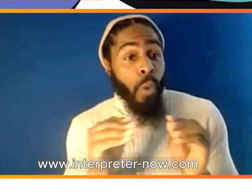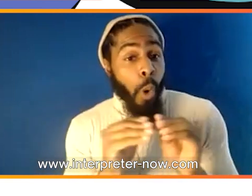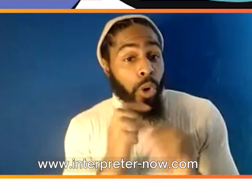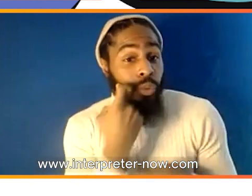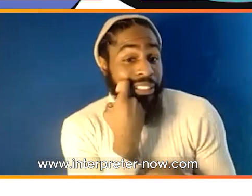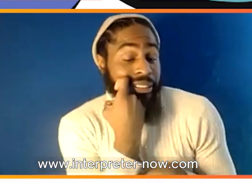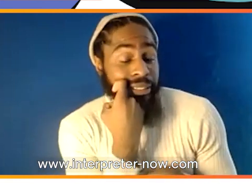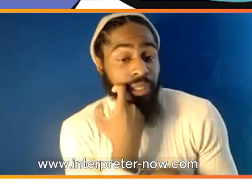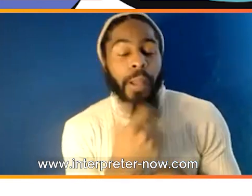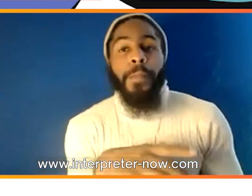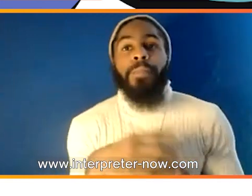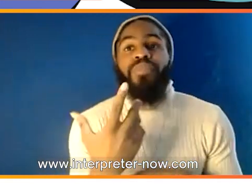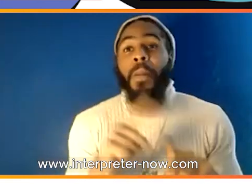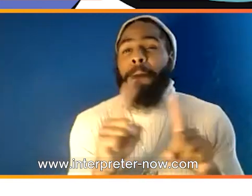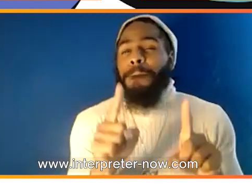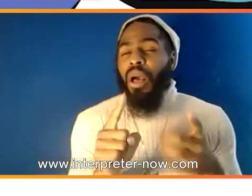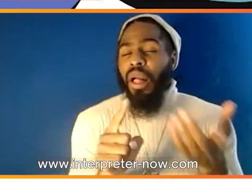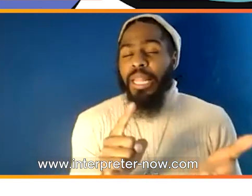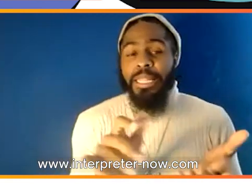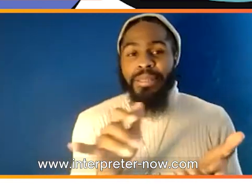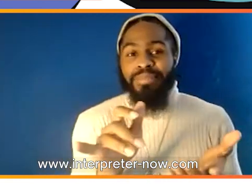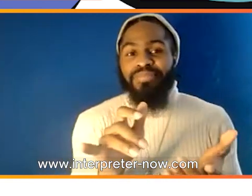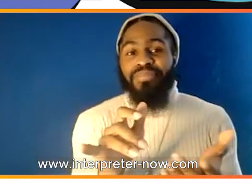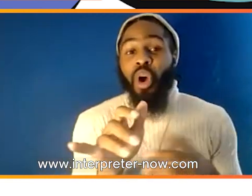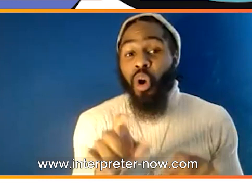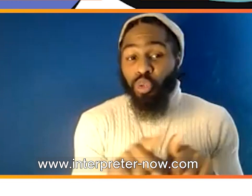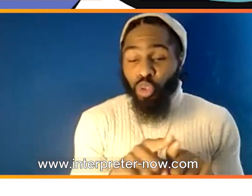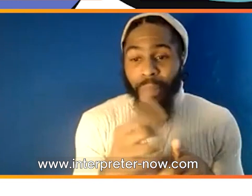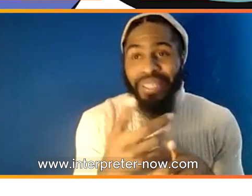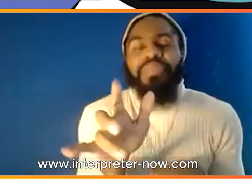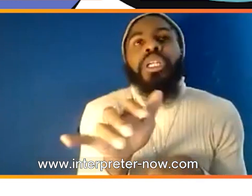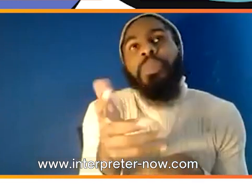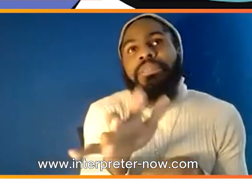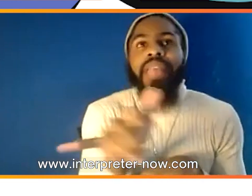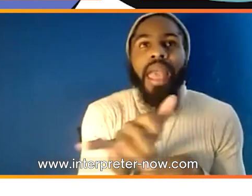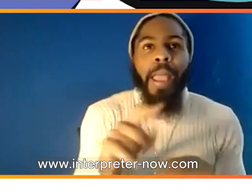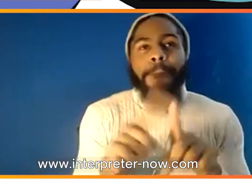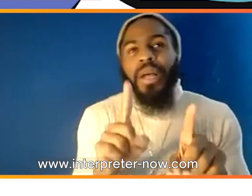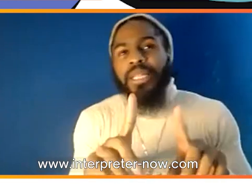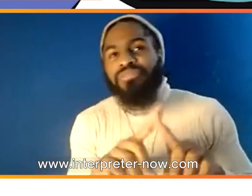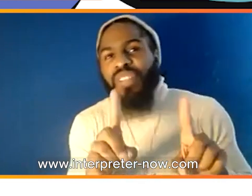things. Similar recipe, just a little different tact in my most recent employer.